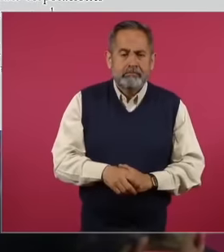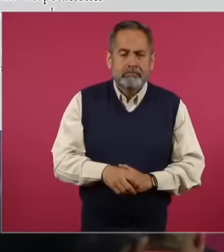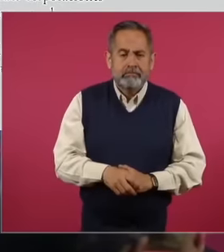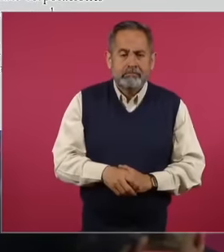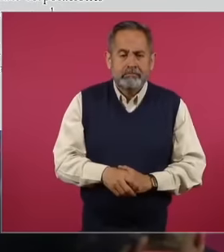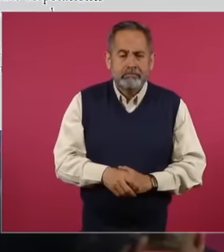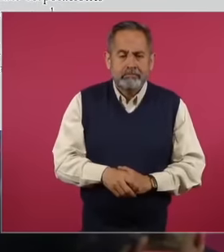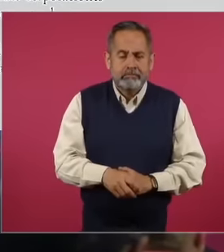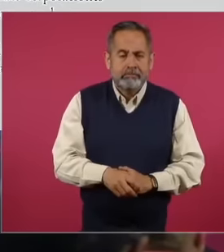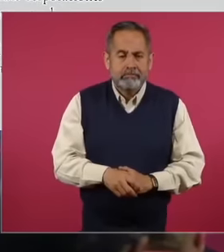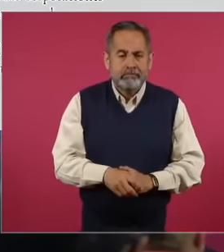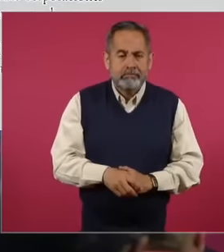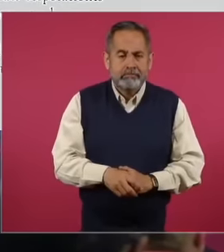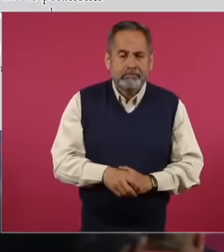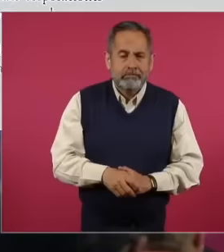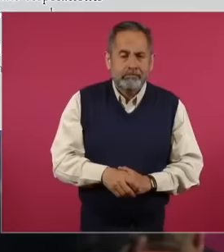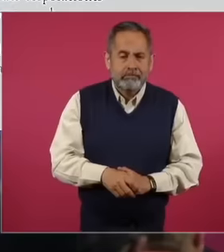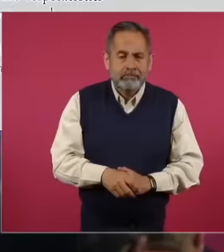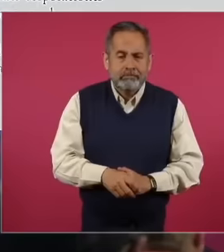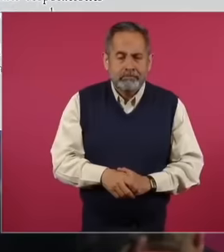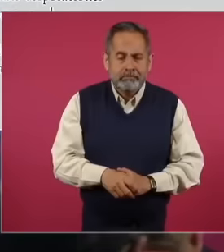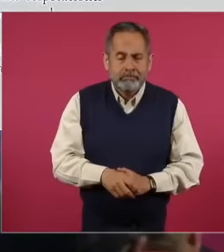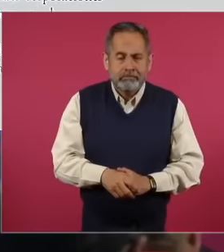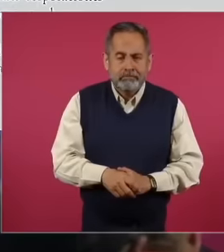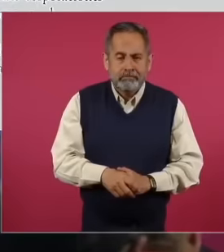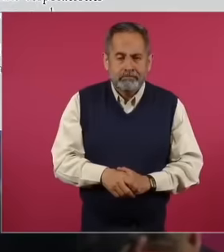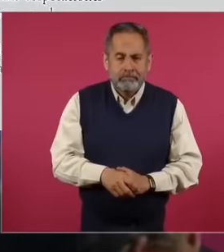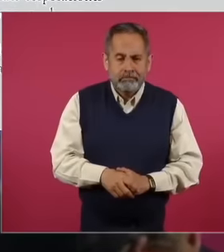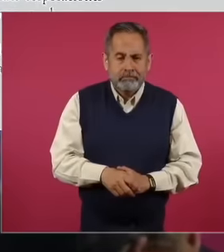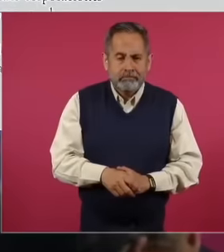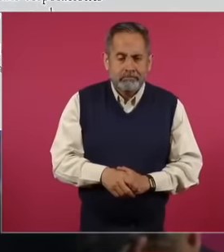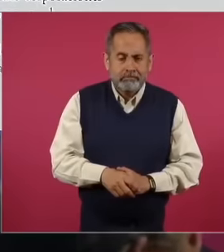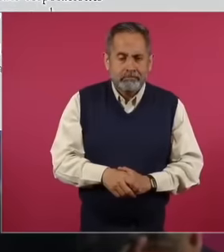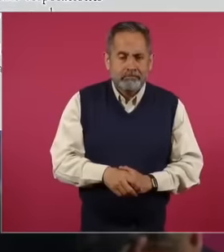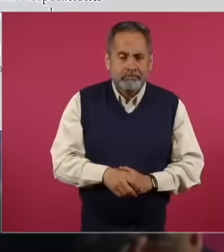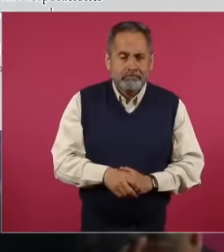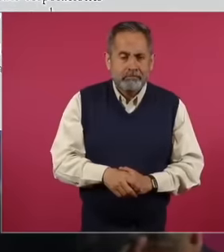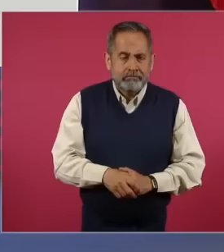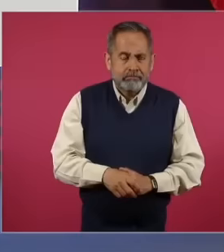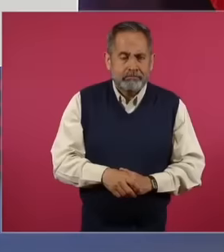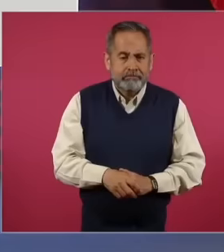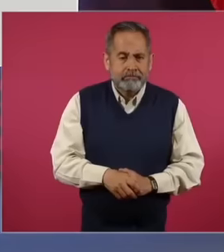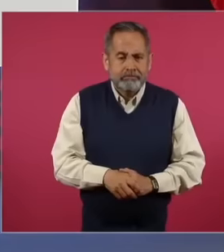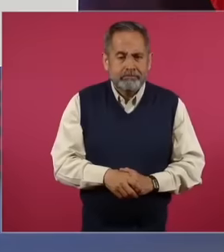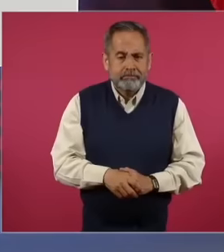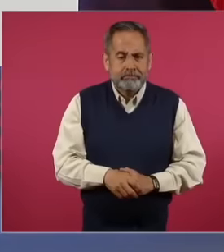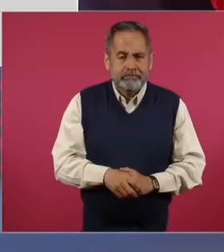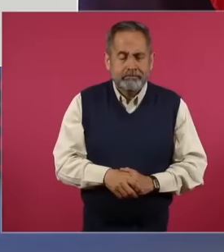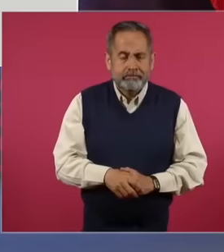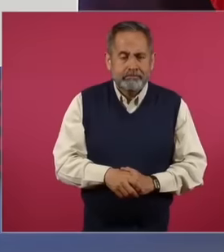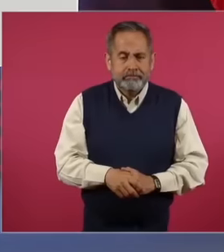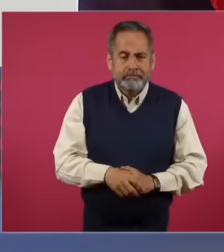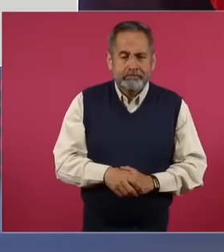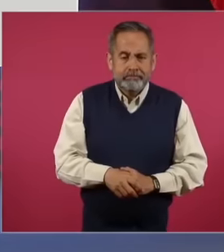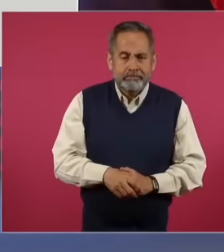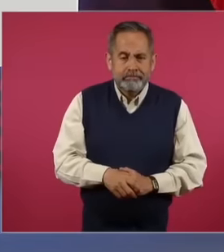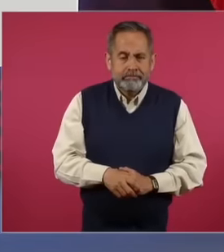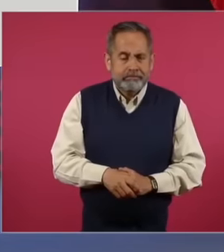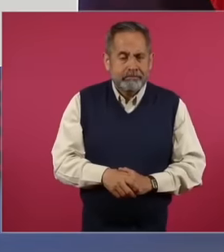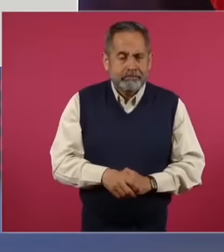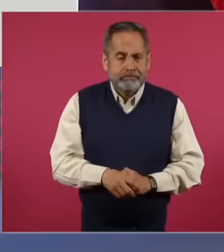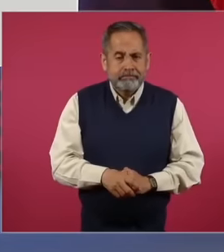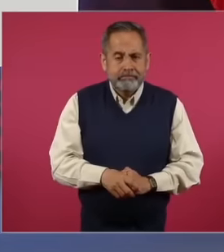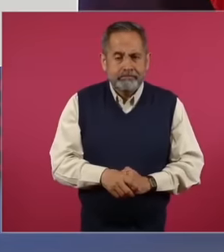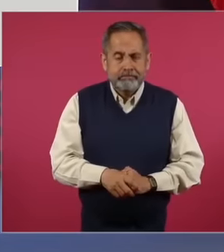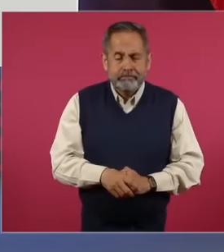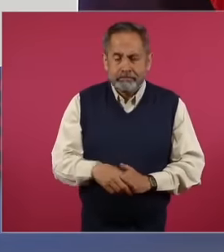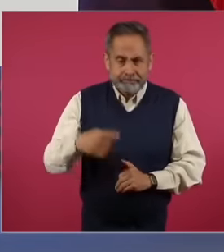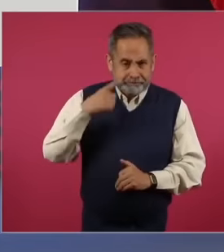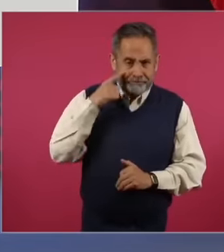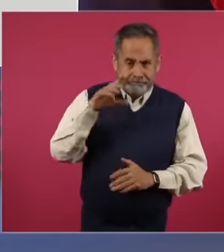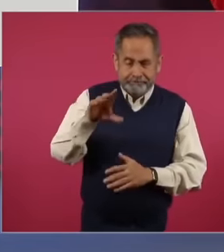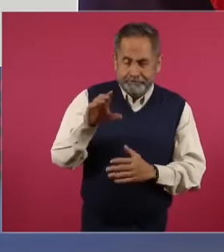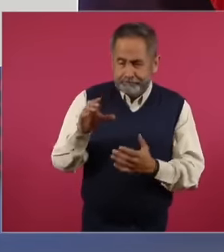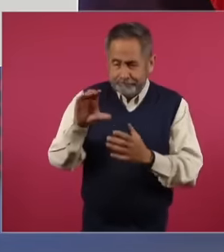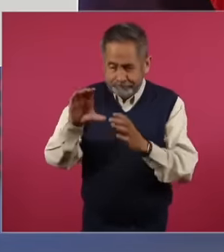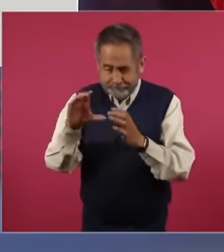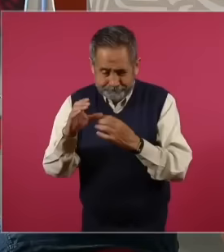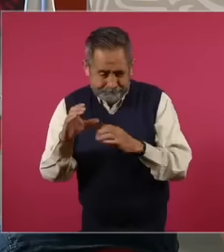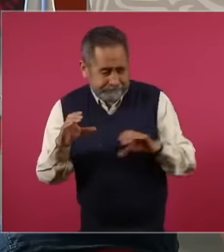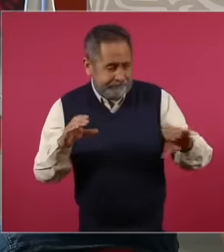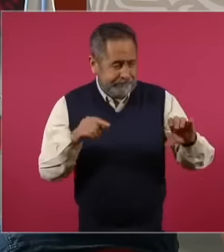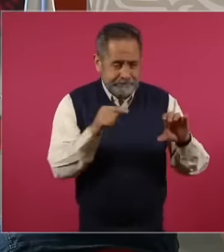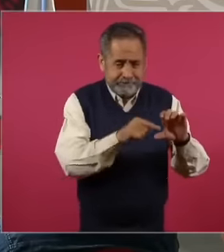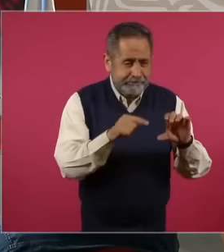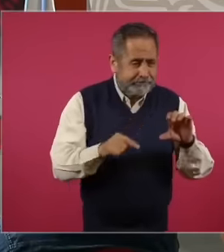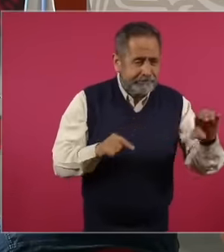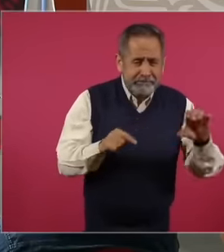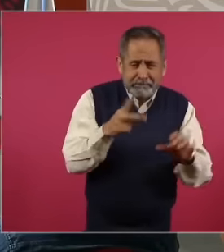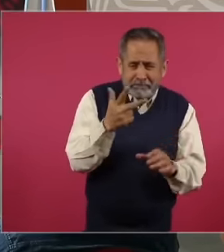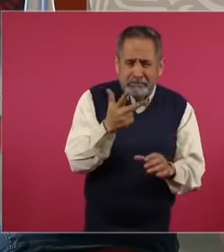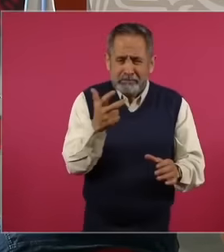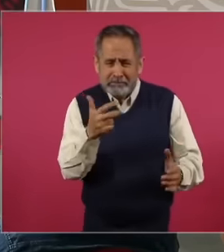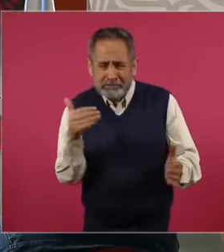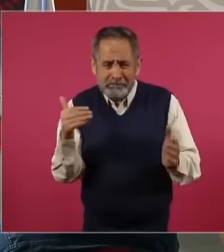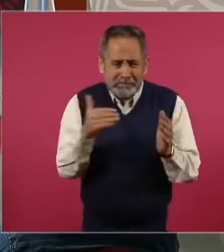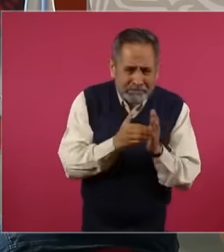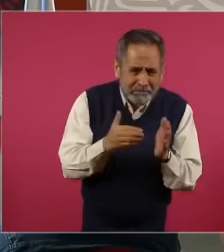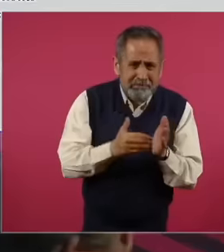have been enough, or rather, the observation is nothing more than with the payment of these interests, 800,000